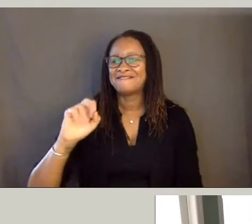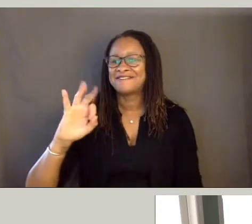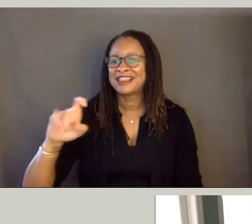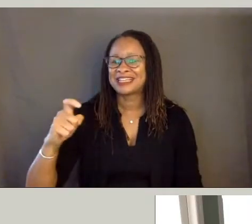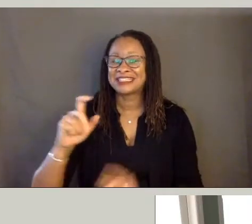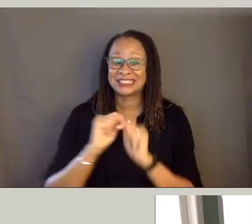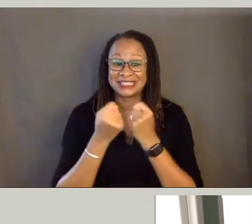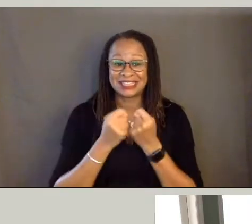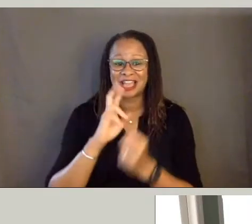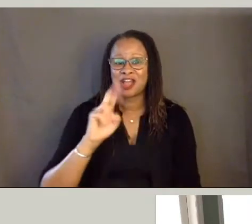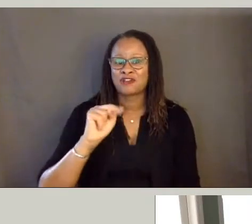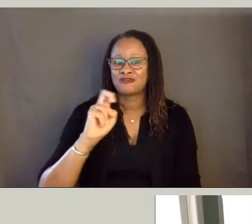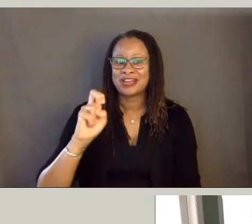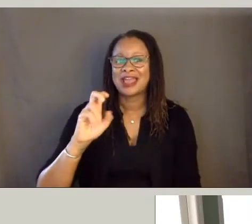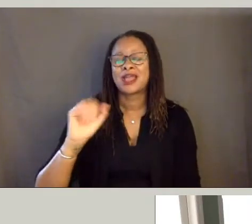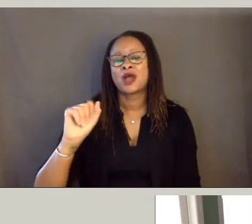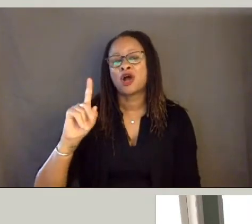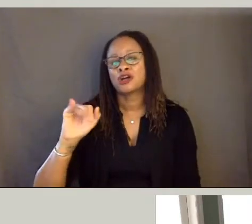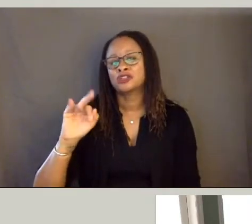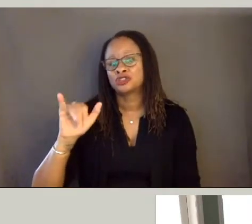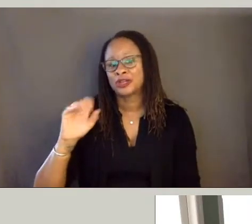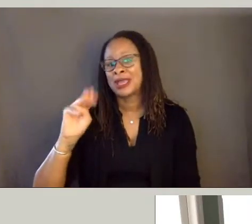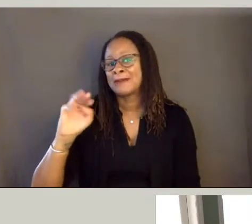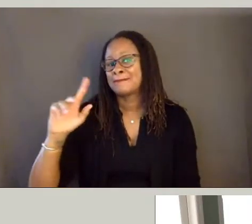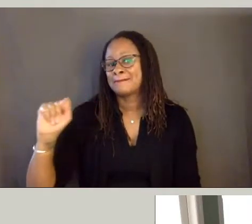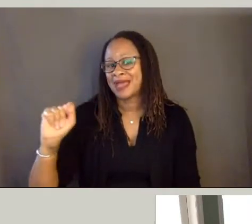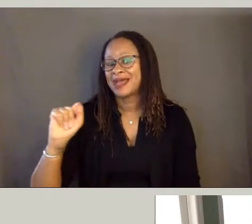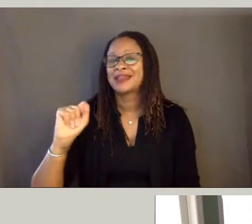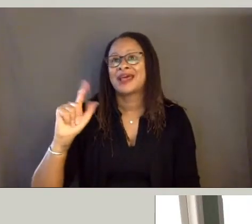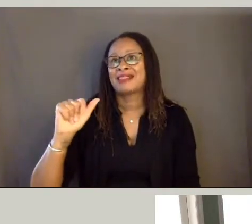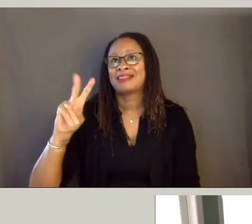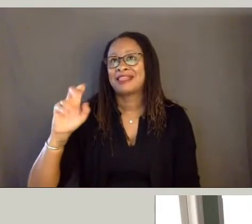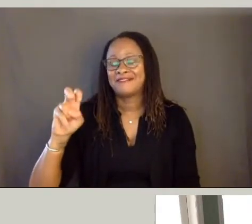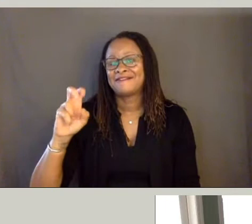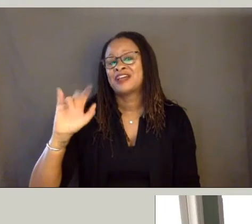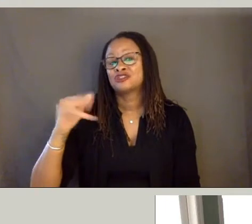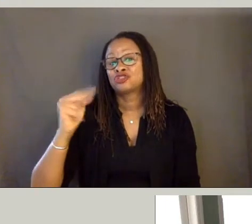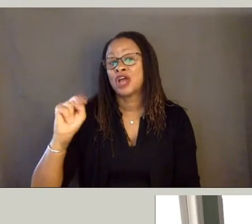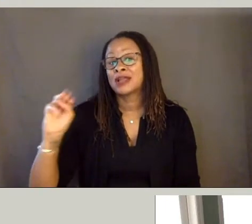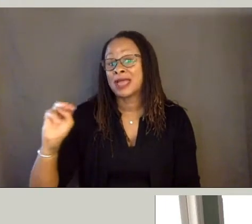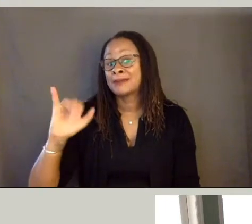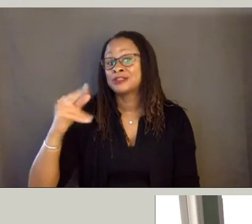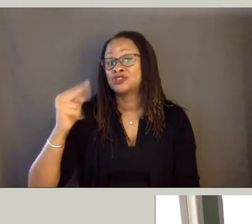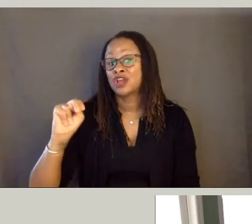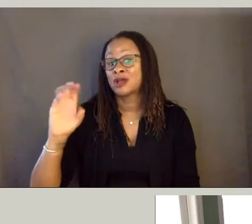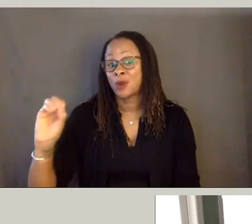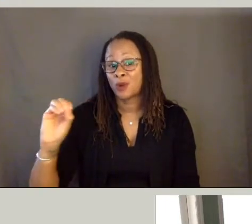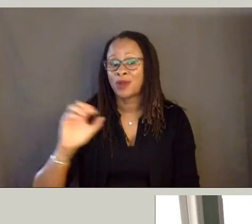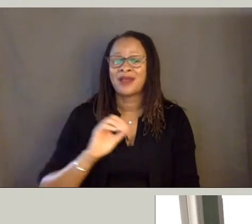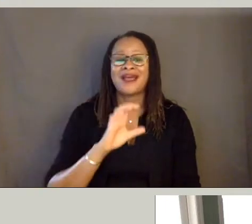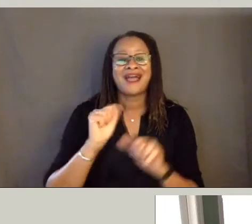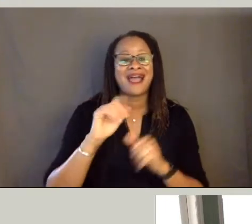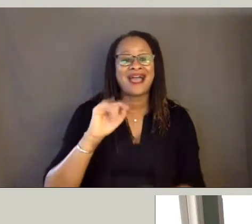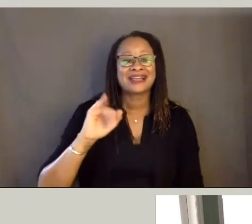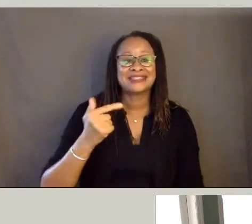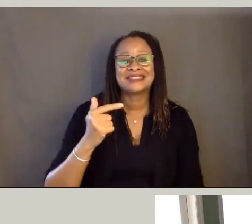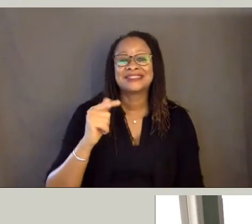Renee, Audrey, Matt, Liv, John M. and John O., the ACME team, Nancy, Emily and Sam,